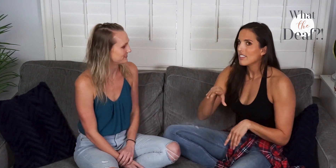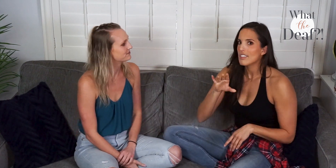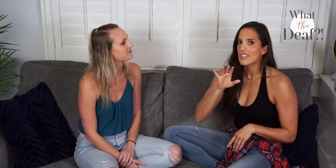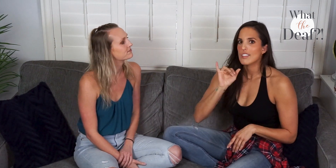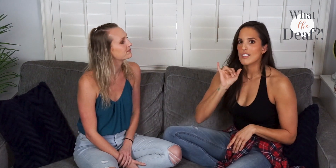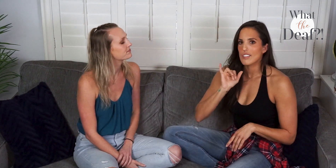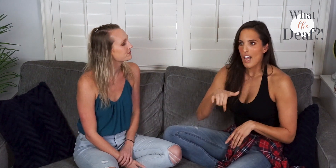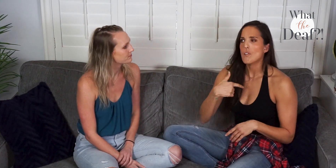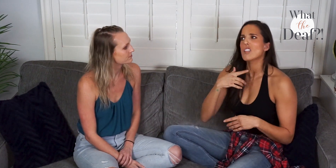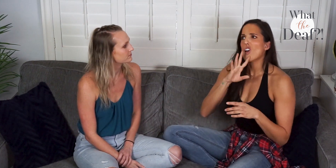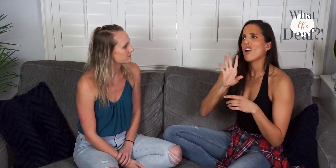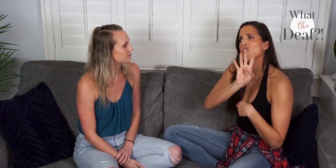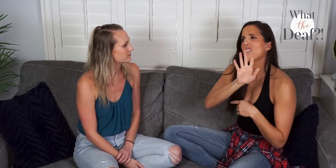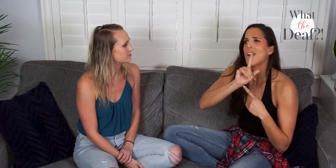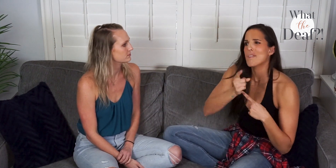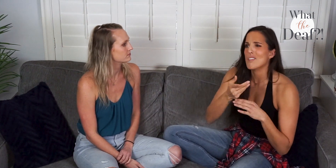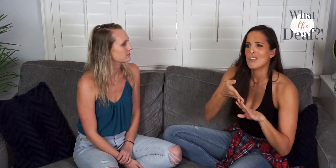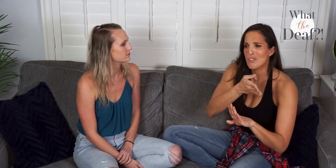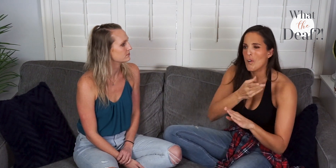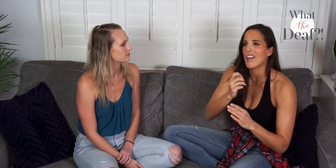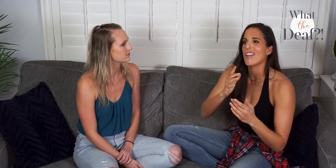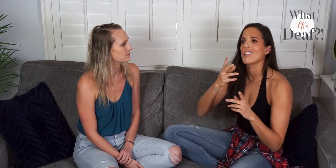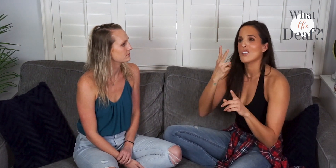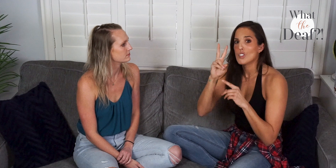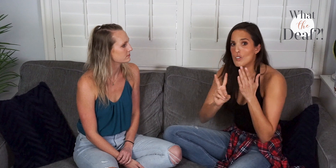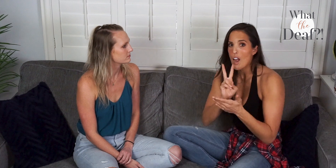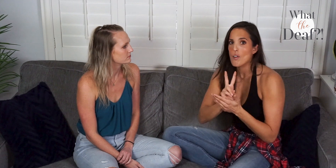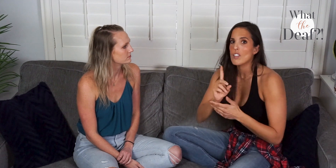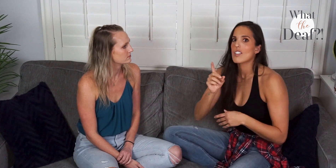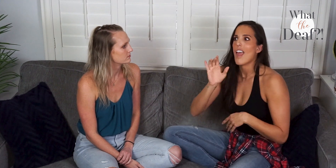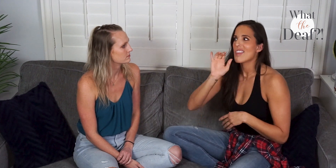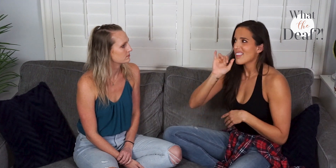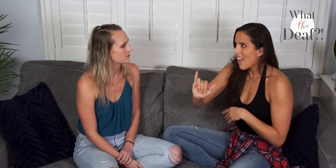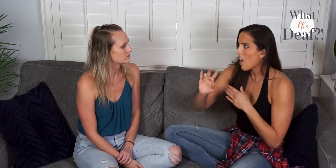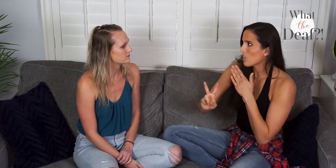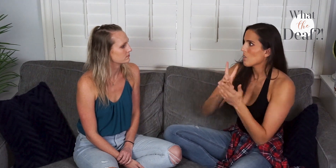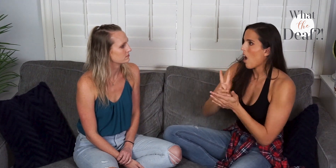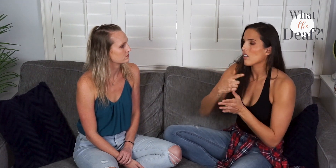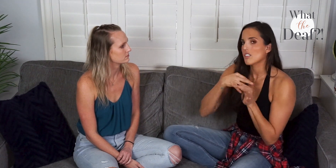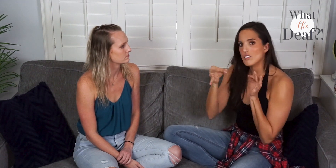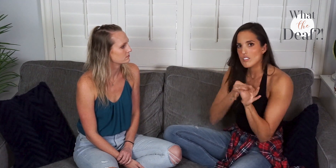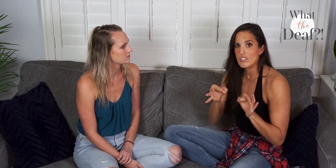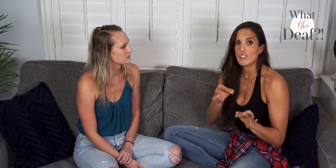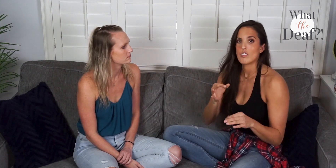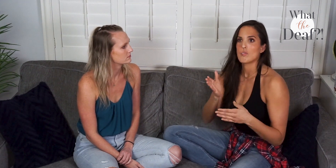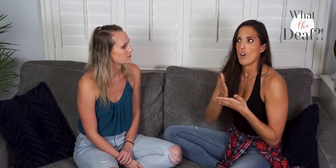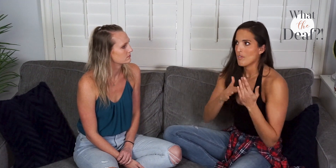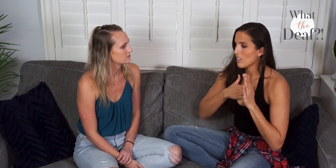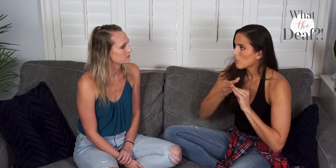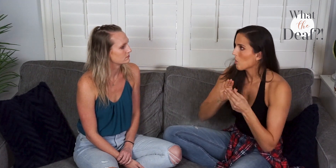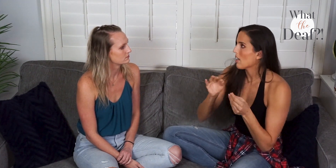Yeah, and we talked for 45 minutes before that, but then we talked for two hours and those two hours,